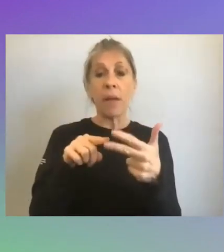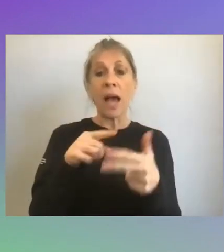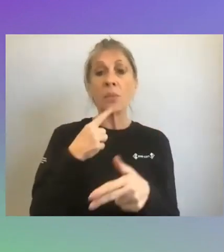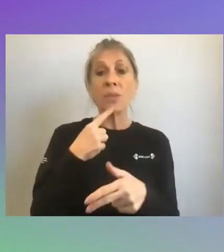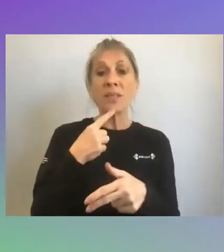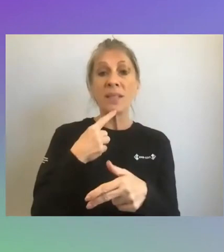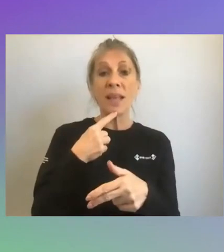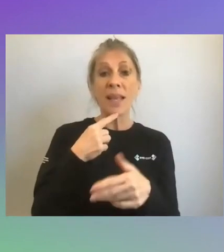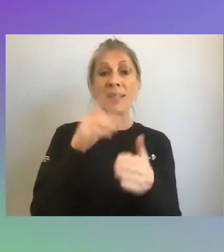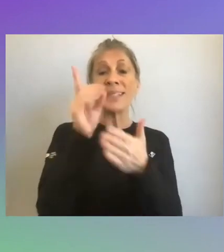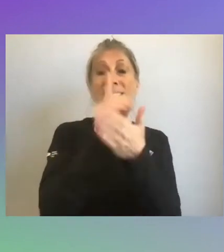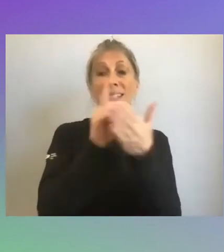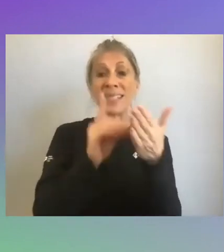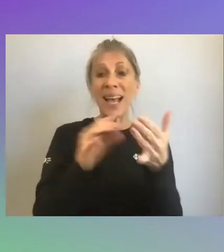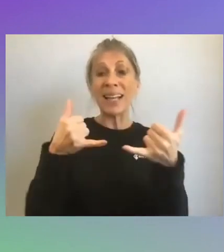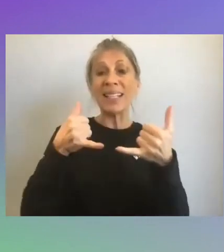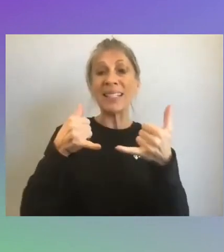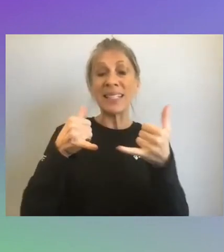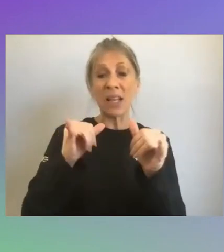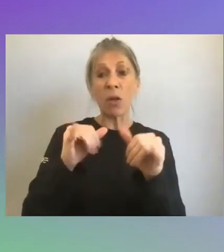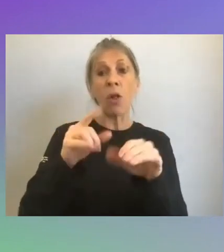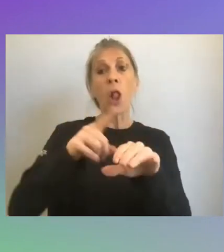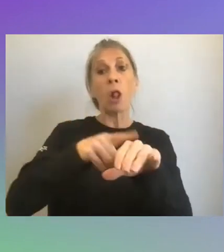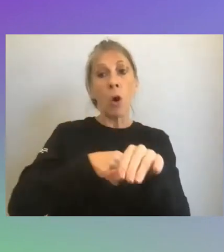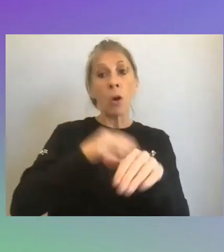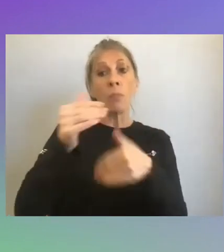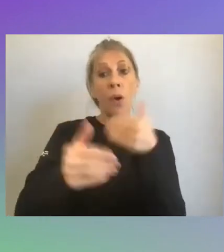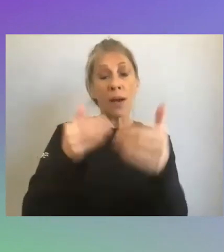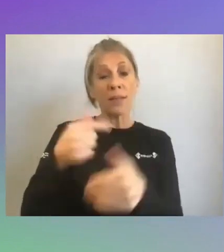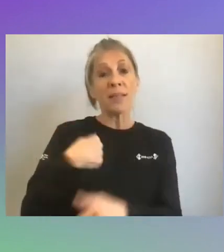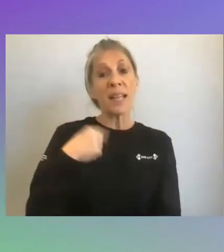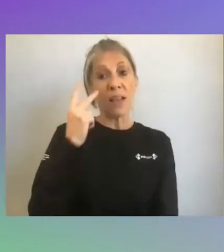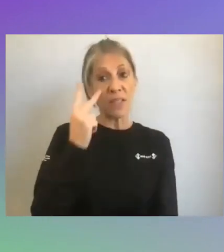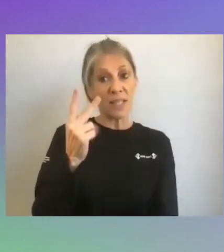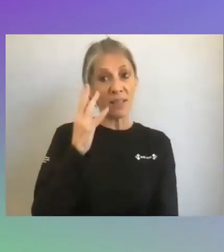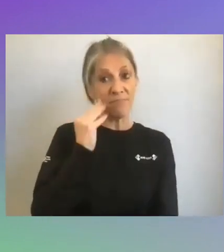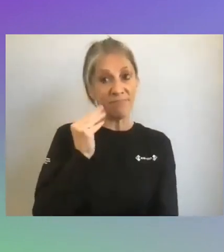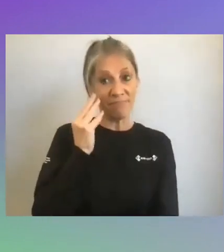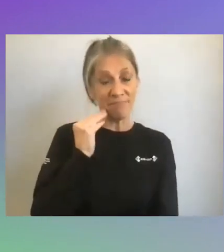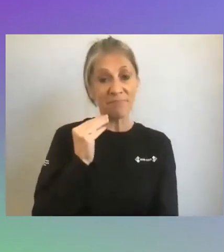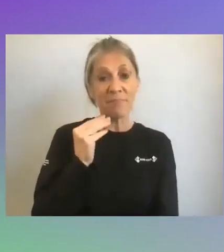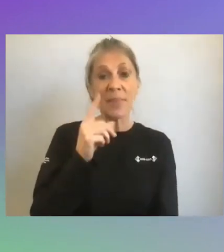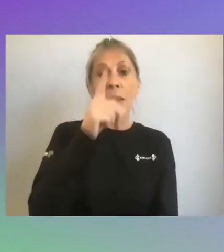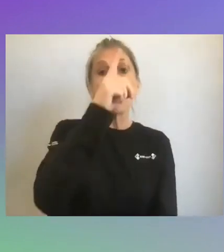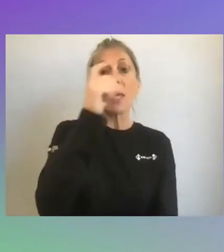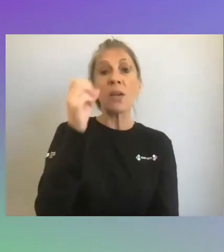even design is still one of the longest ones that I've ever seen. Uh because there's so many